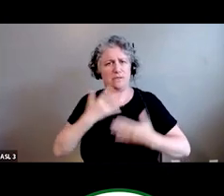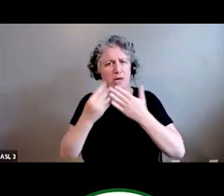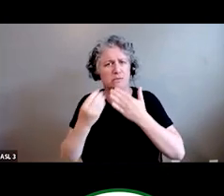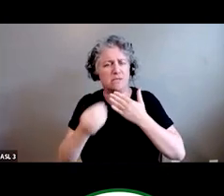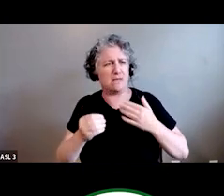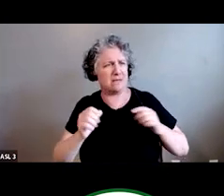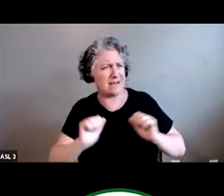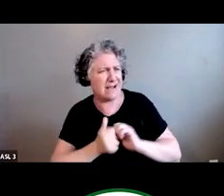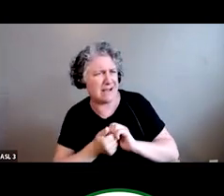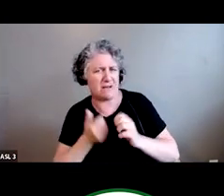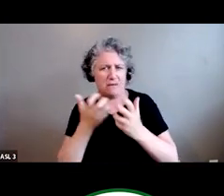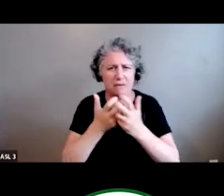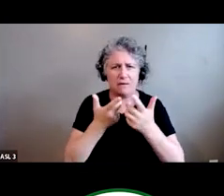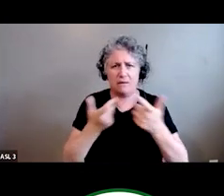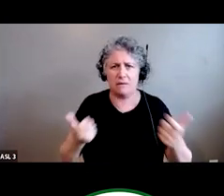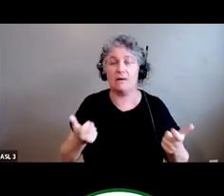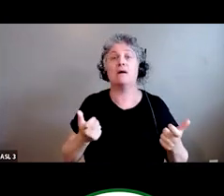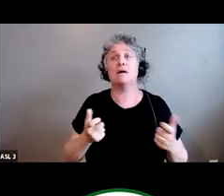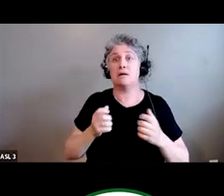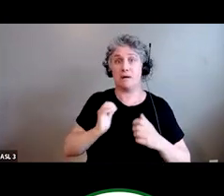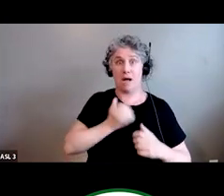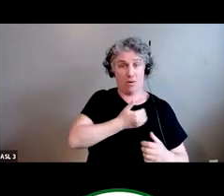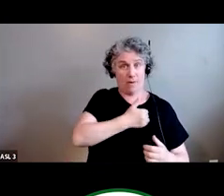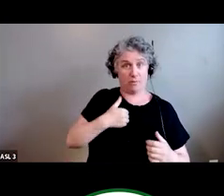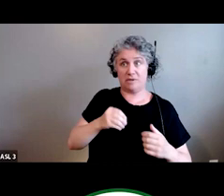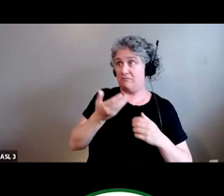We were also getting more and more calls. From across the world. People told us they